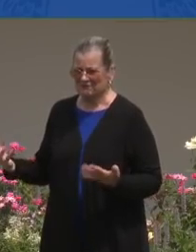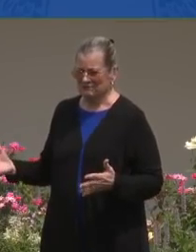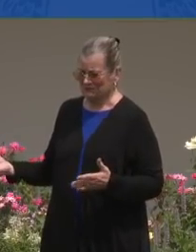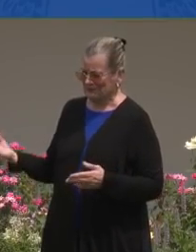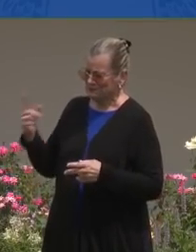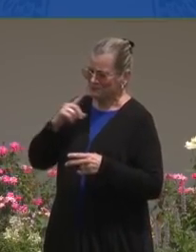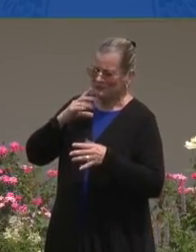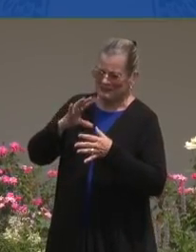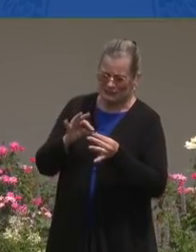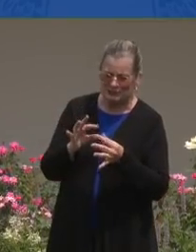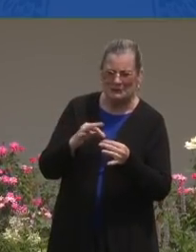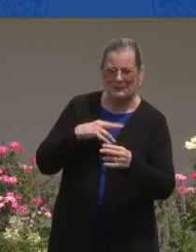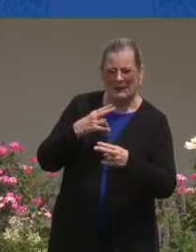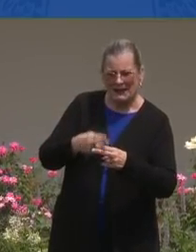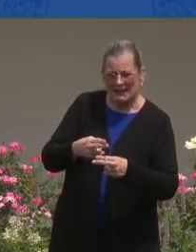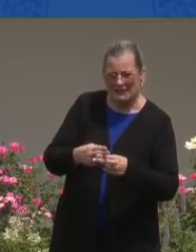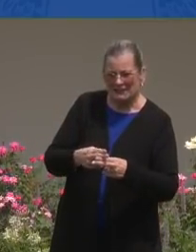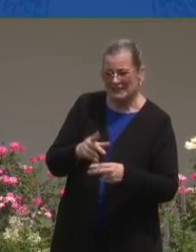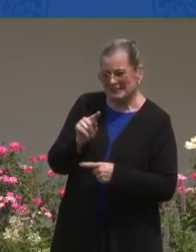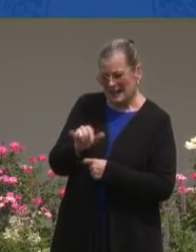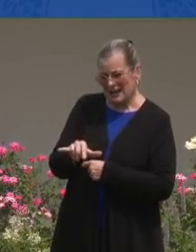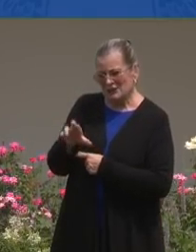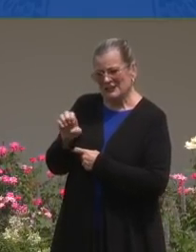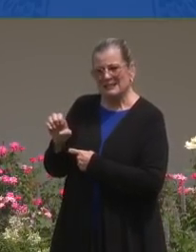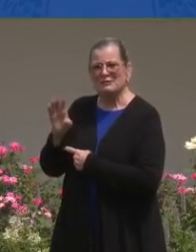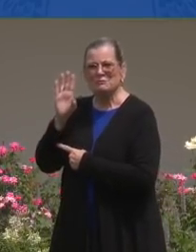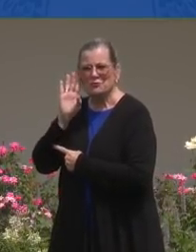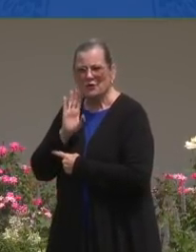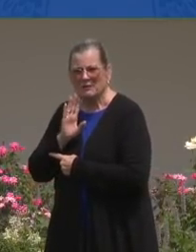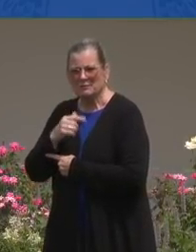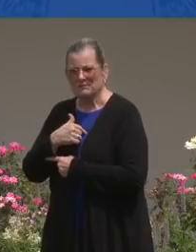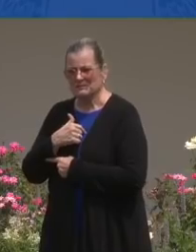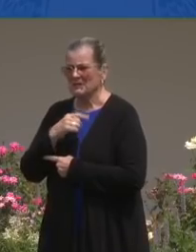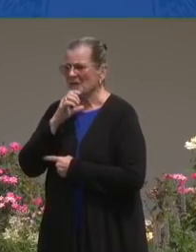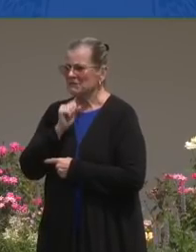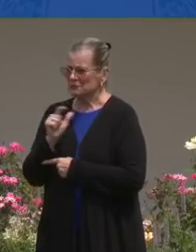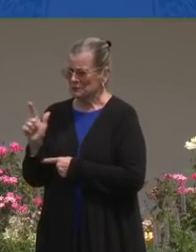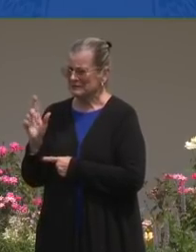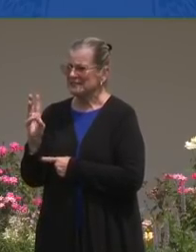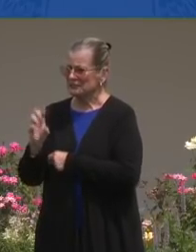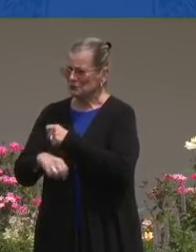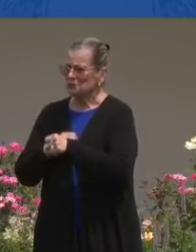and I'm a 26 year old Christian artist living in Maryland with faith in Jesus Christ.